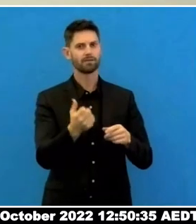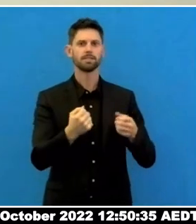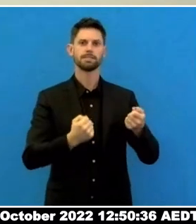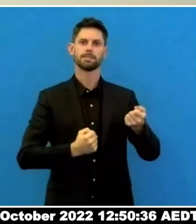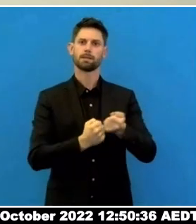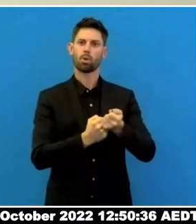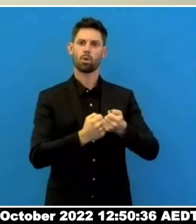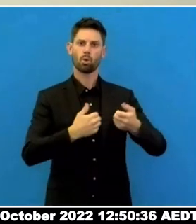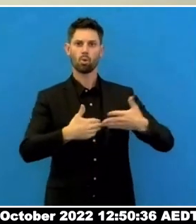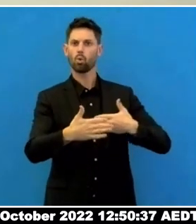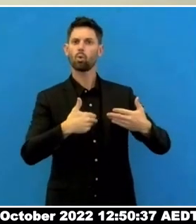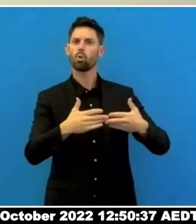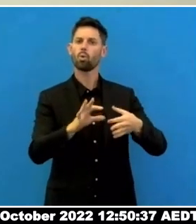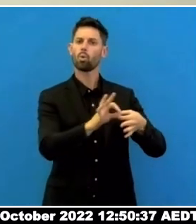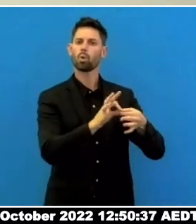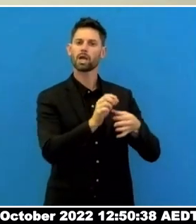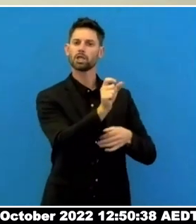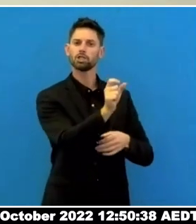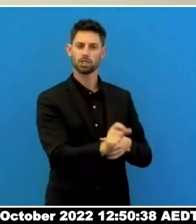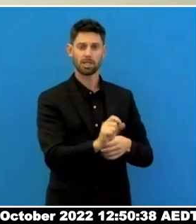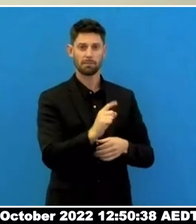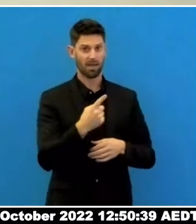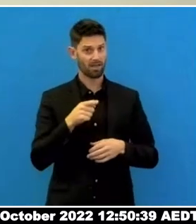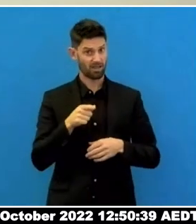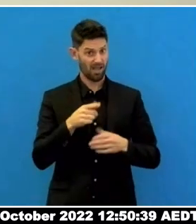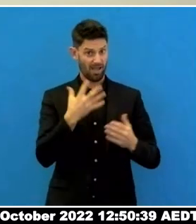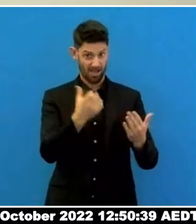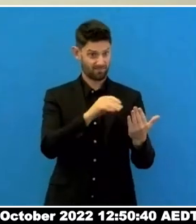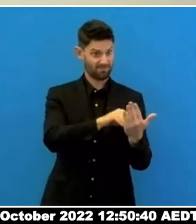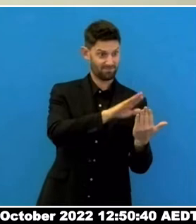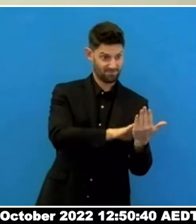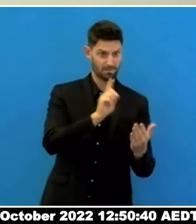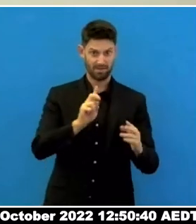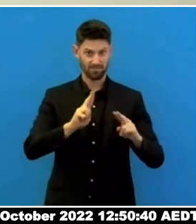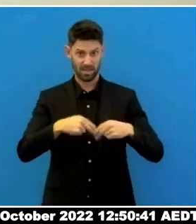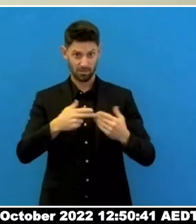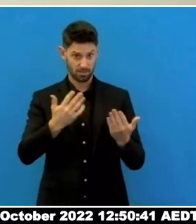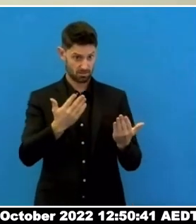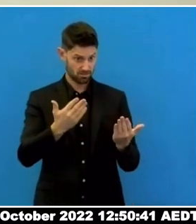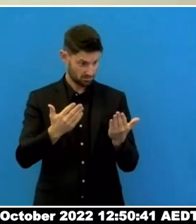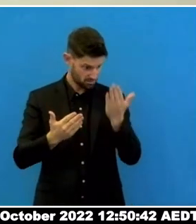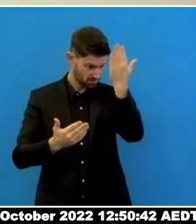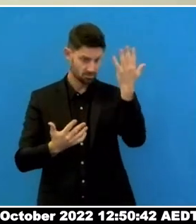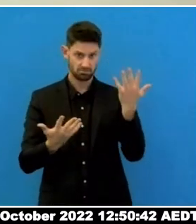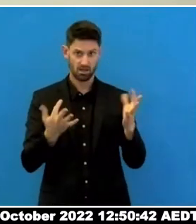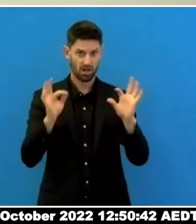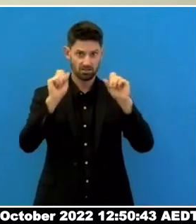as part of that, but despite that, the family really do not understand the plan. They do not understand the services, and we see little evidence